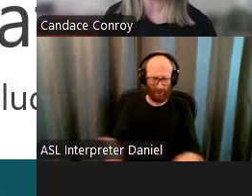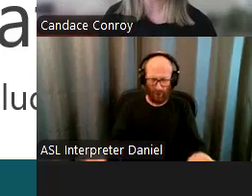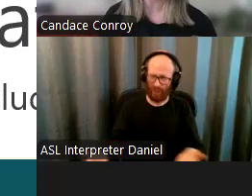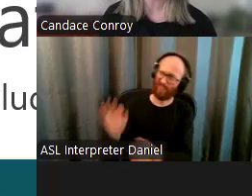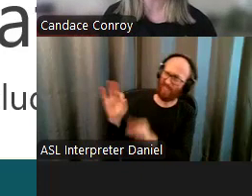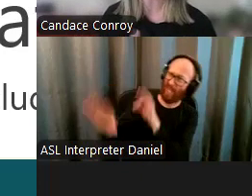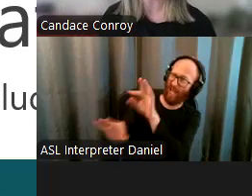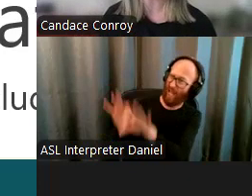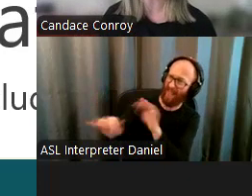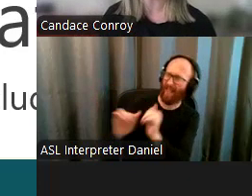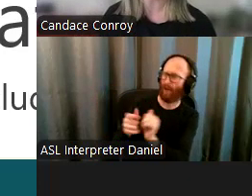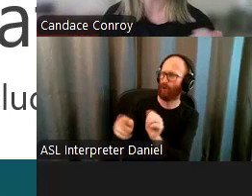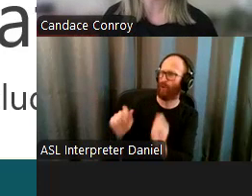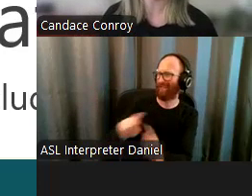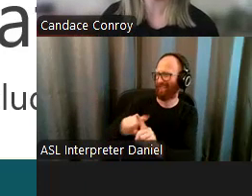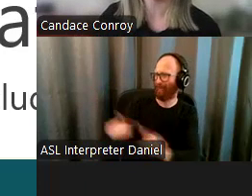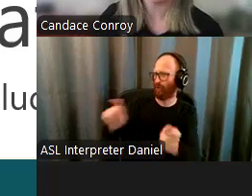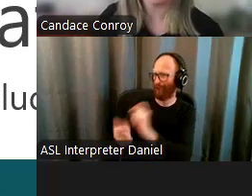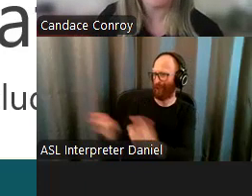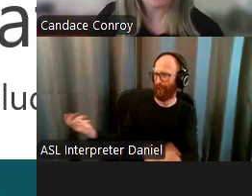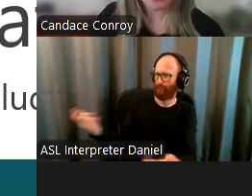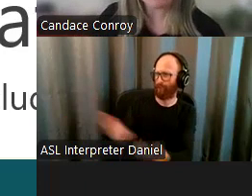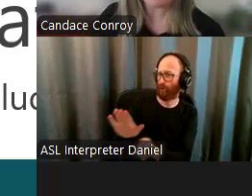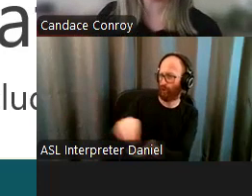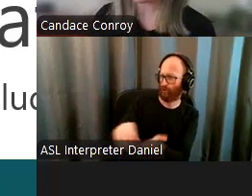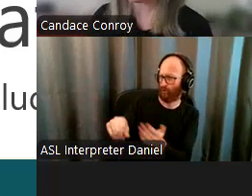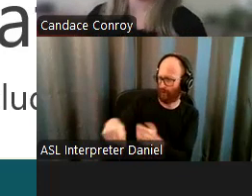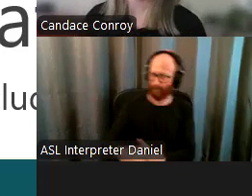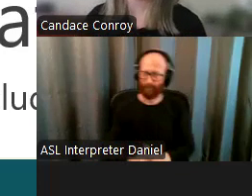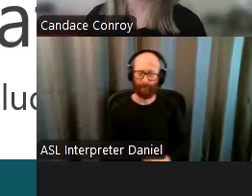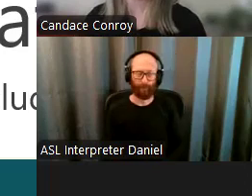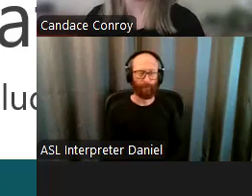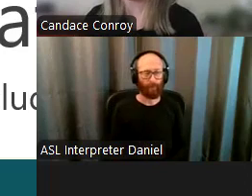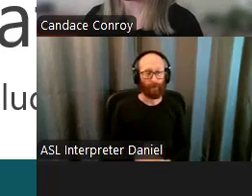this to meet the needs of your kids. At the end of each lesson plan we have this